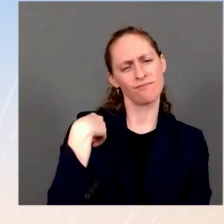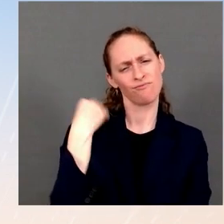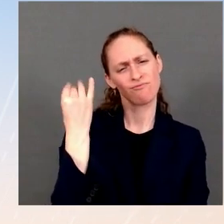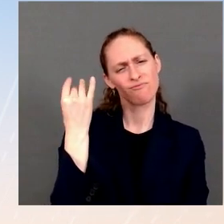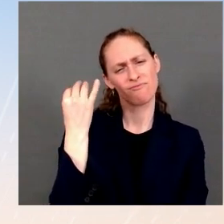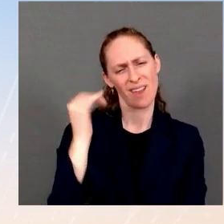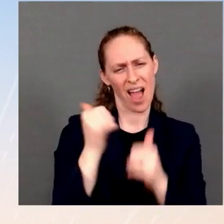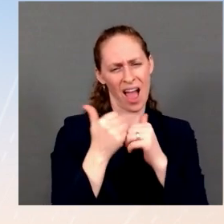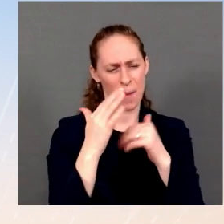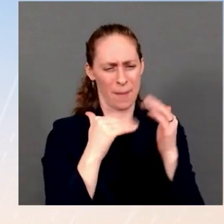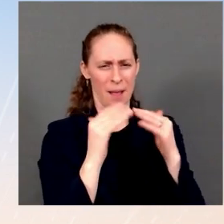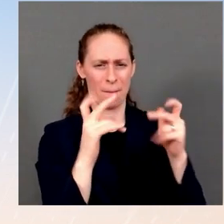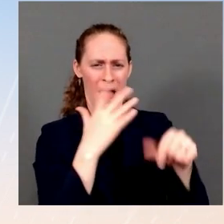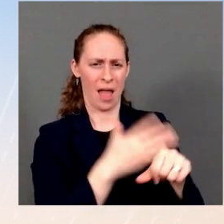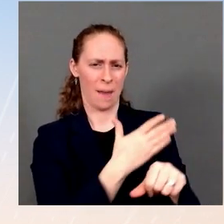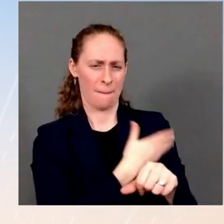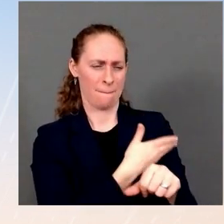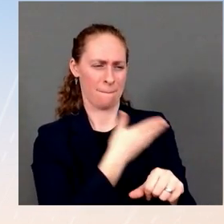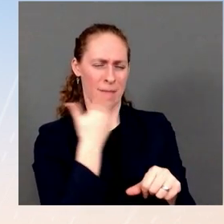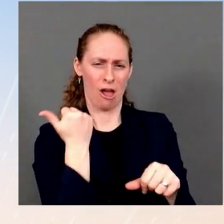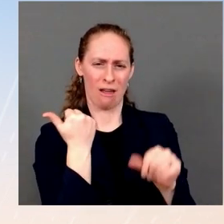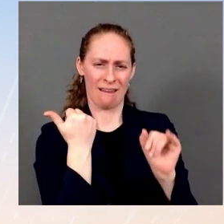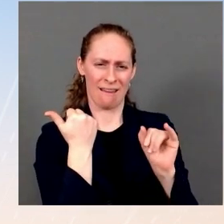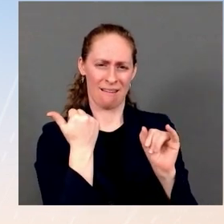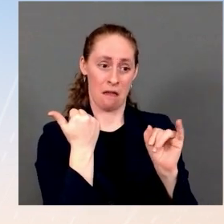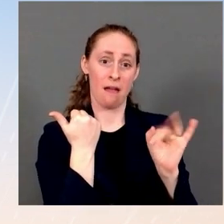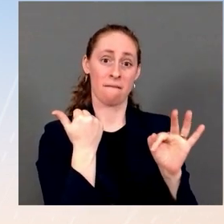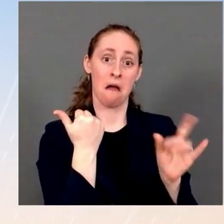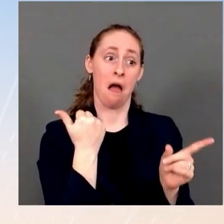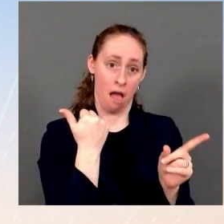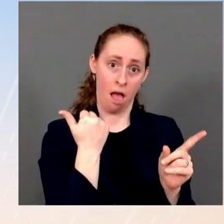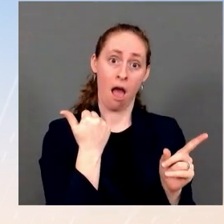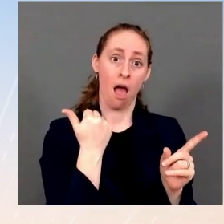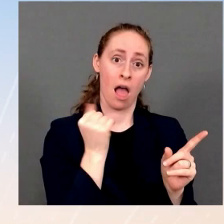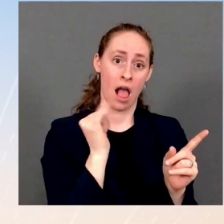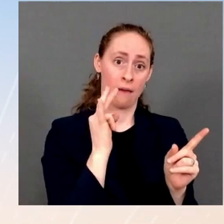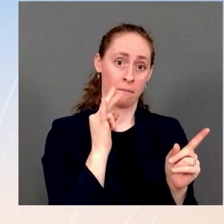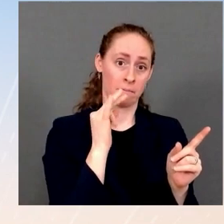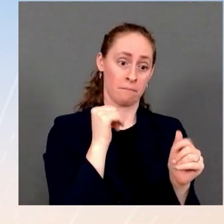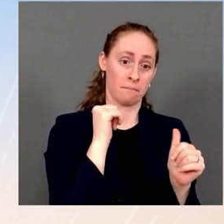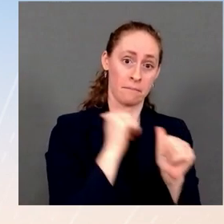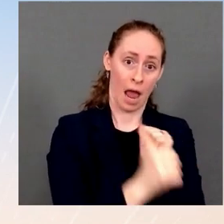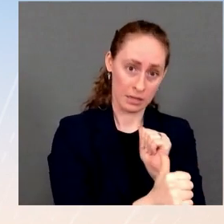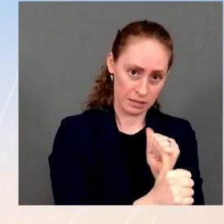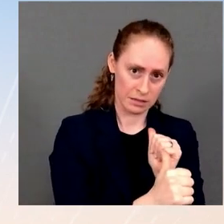on what we're doing today, because, as I noted, you know, this is action that is long overdue.